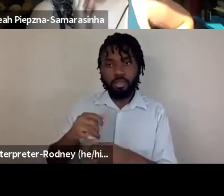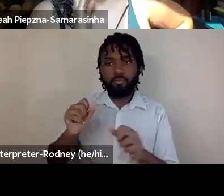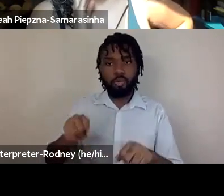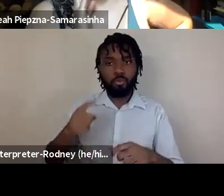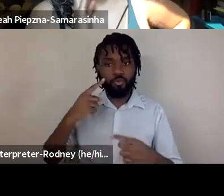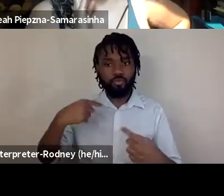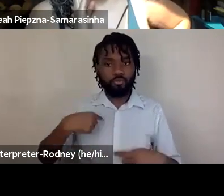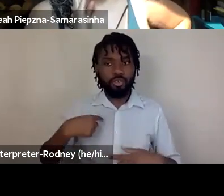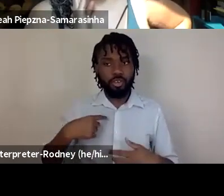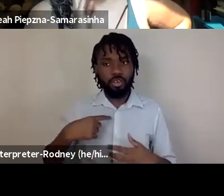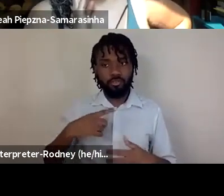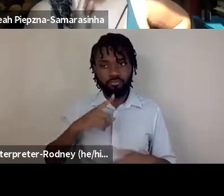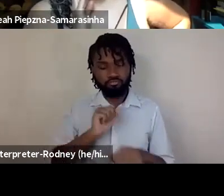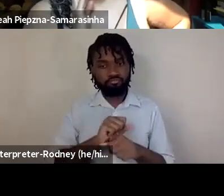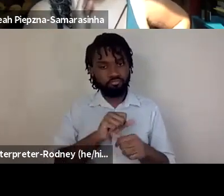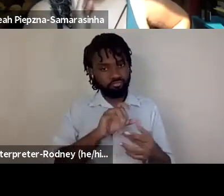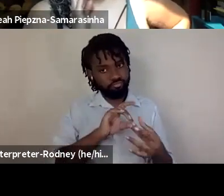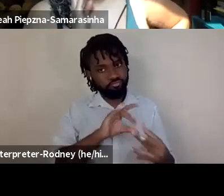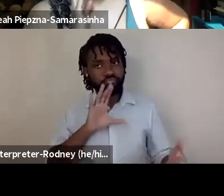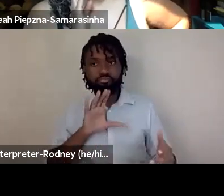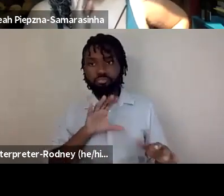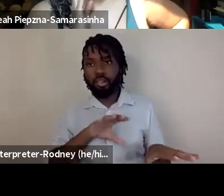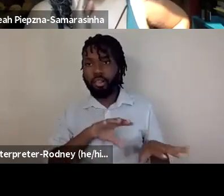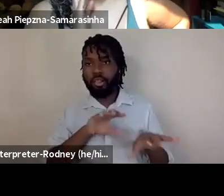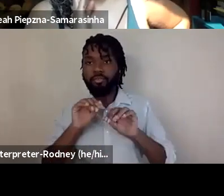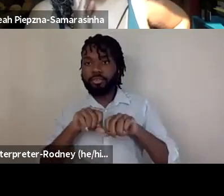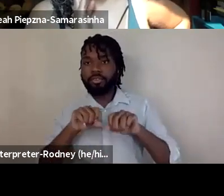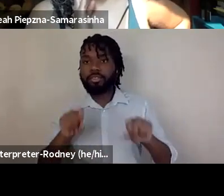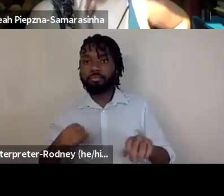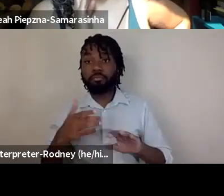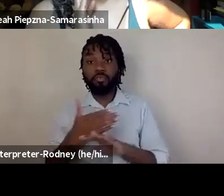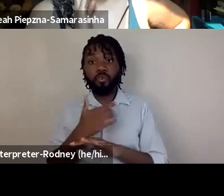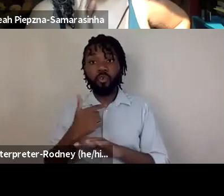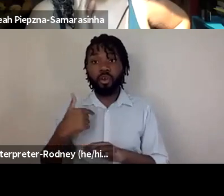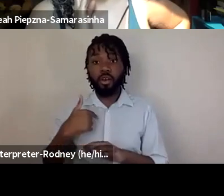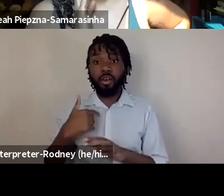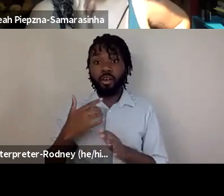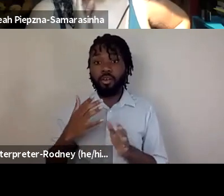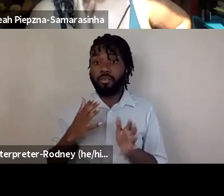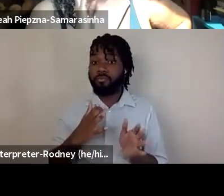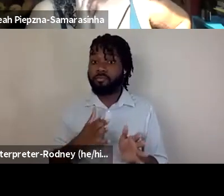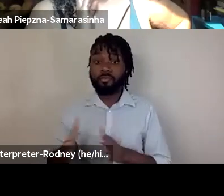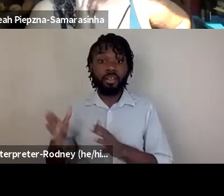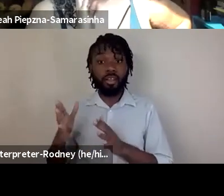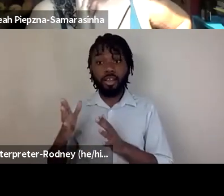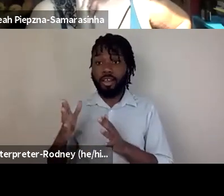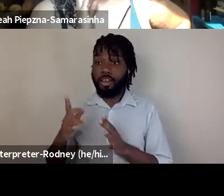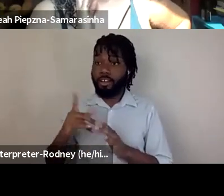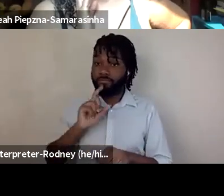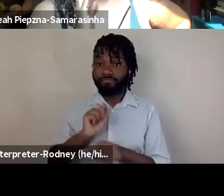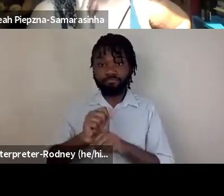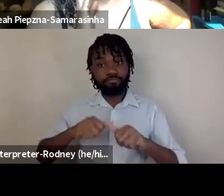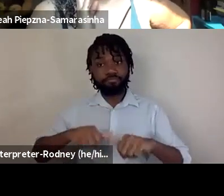exit out of the system right before I was about to have my whole life signed away to the adults